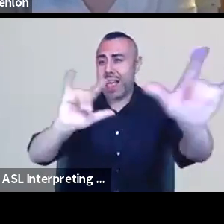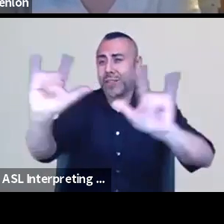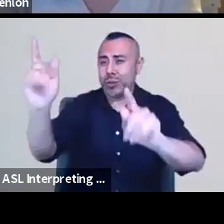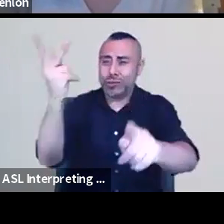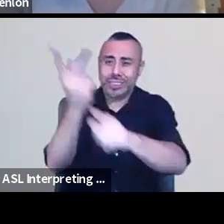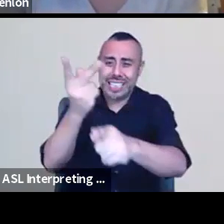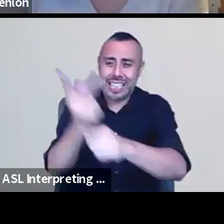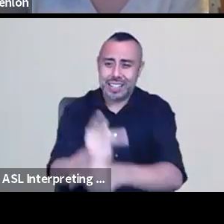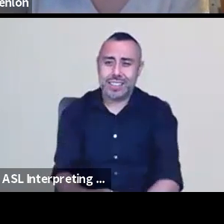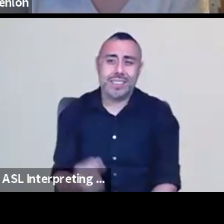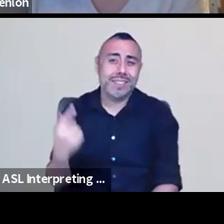Thank you.